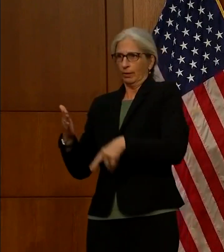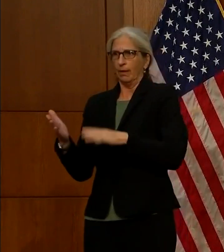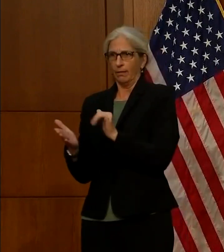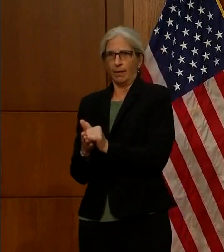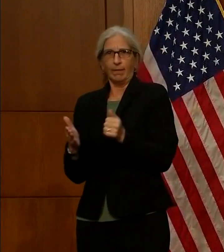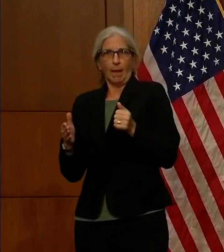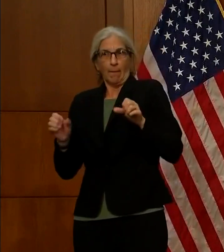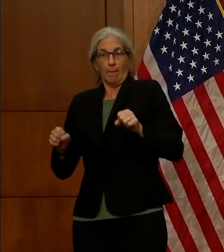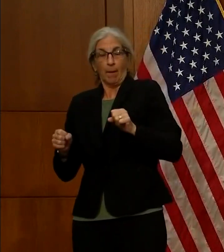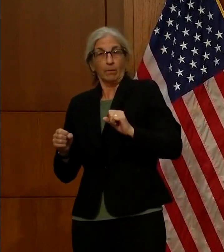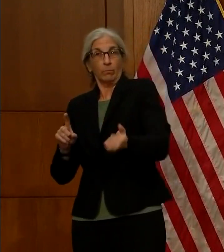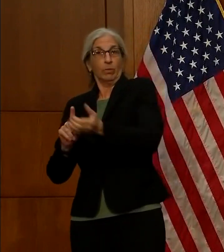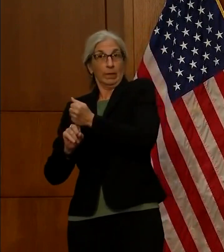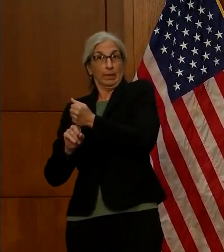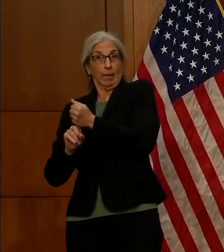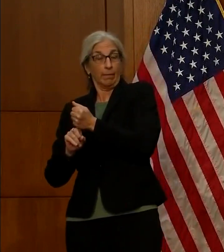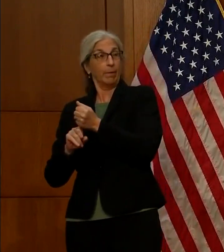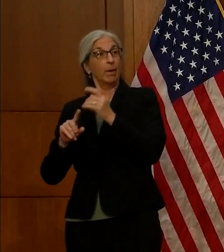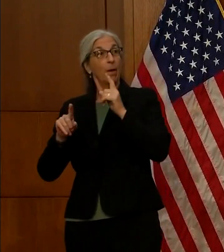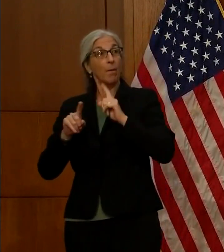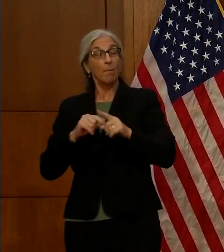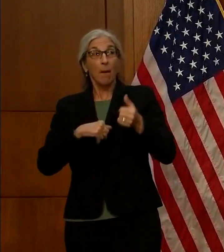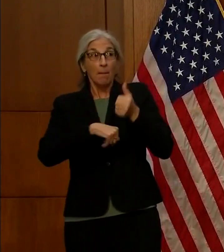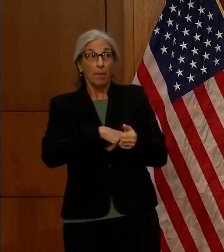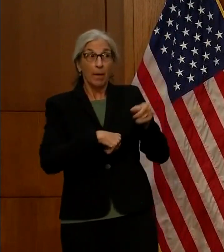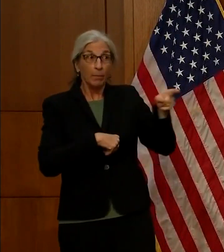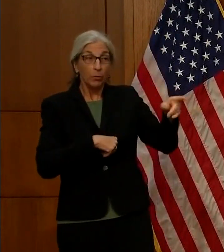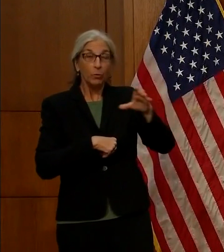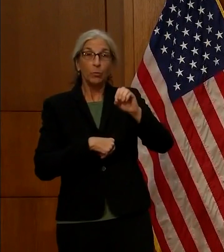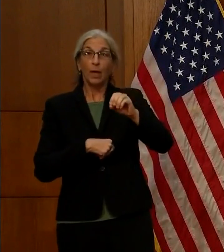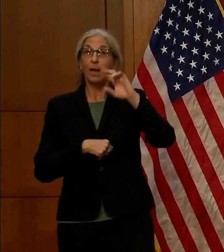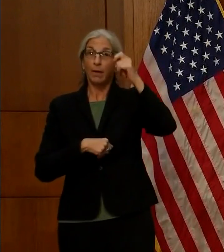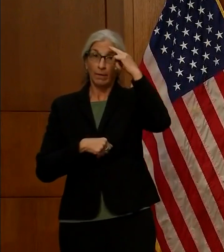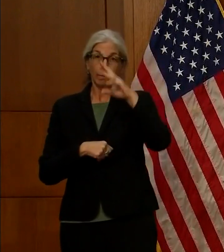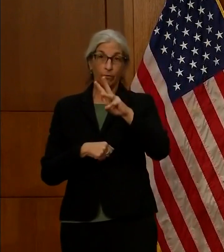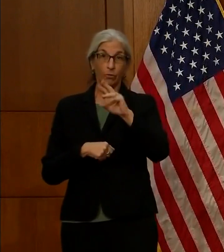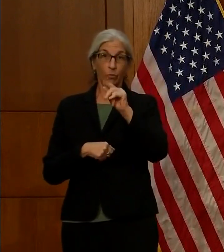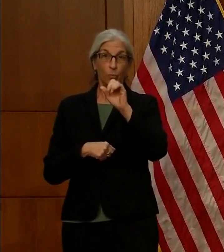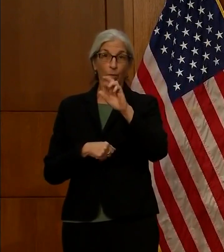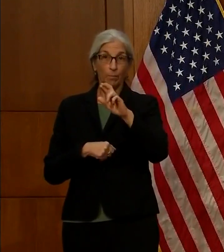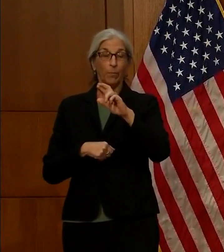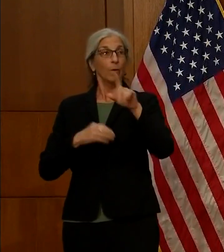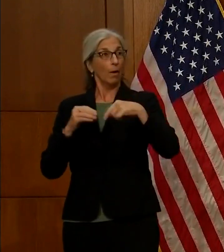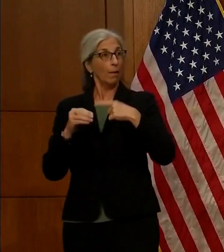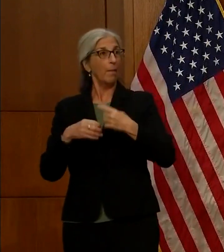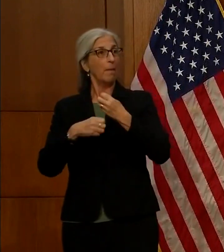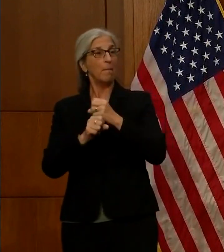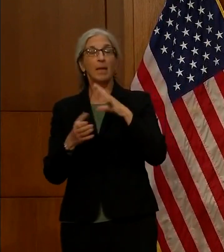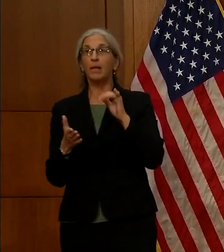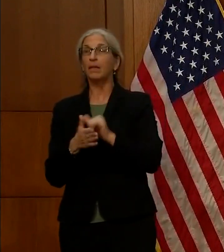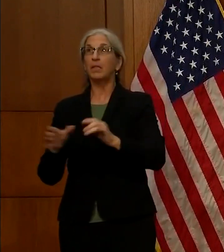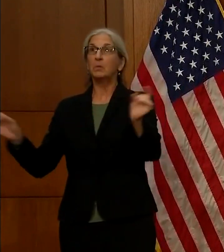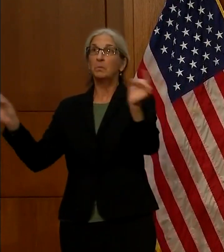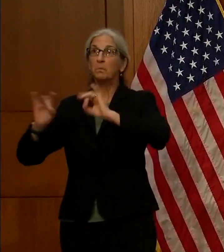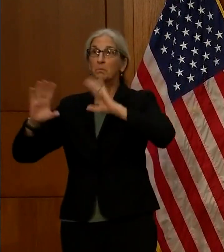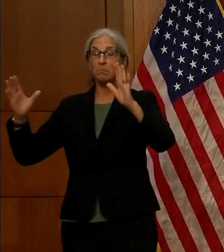ALLEGED KIDNAPPING BUT ALSO BLAMING YOU AND GOVERNOR WHITMER. FOR MAKING THESE